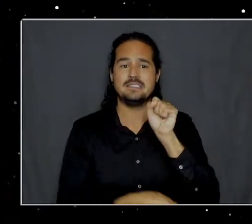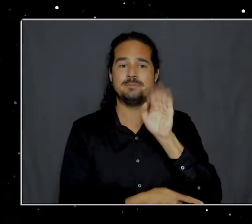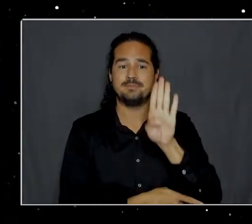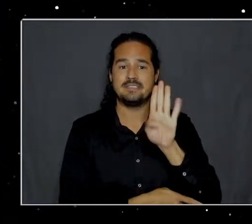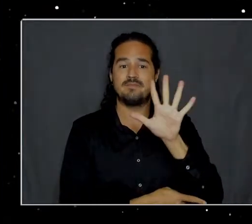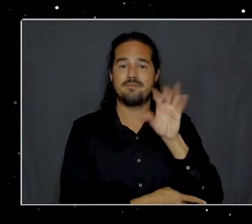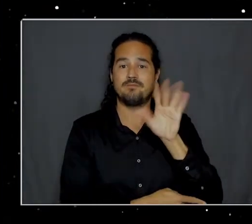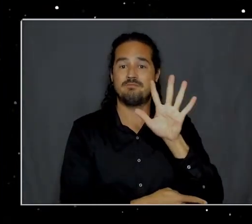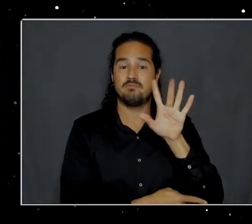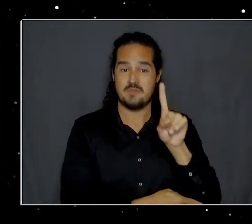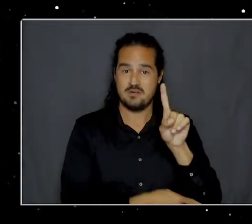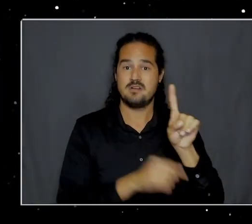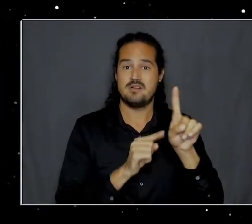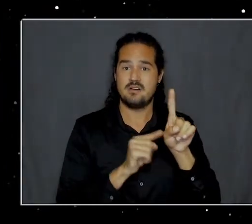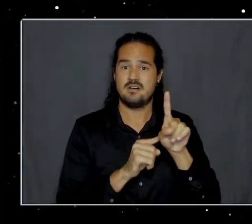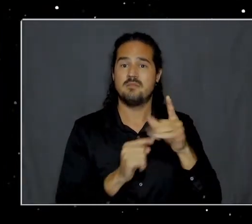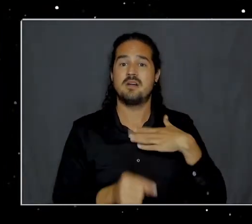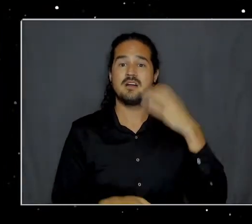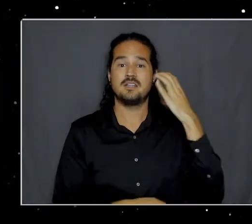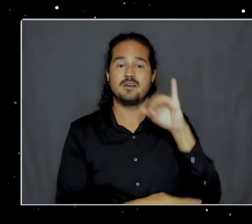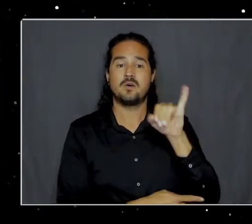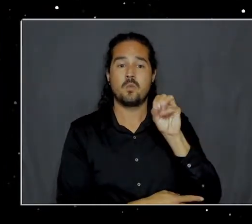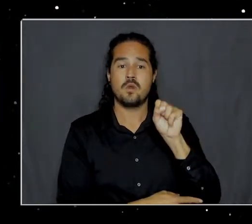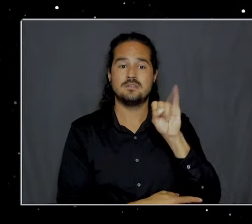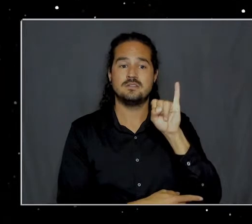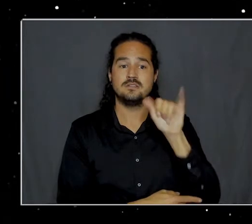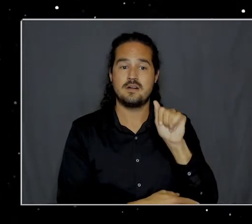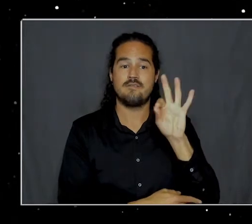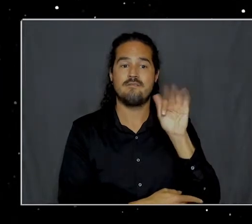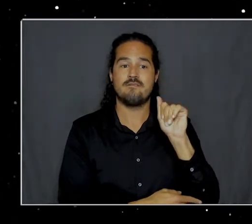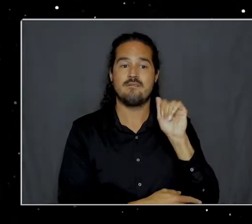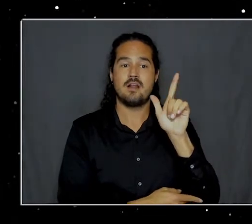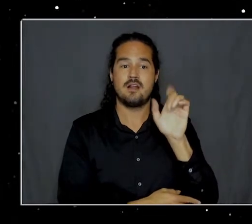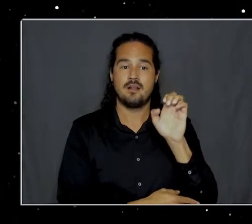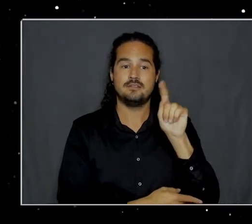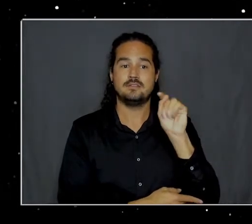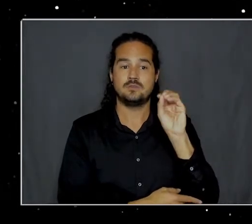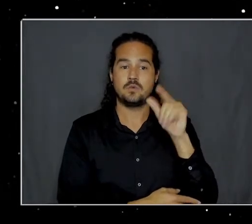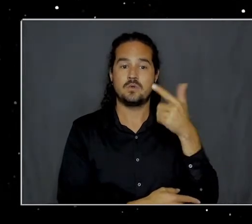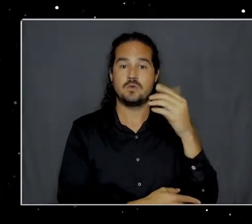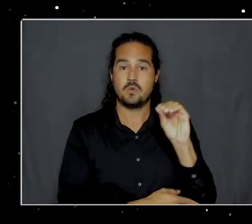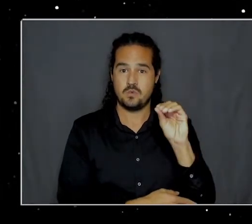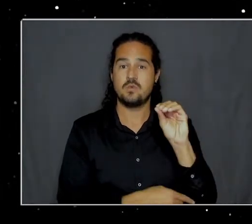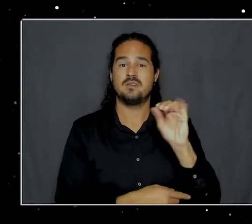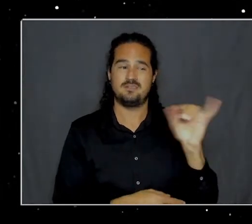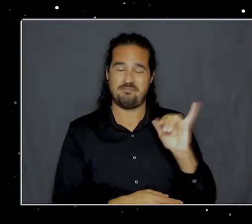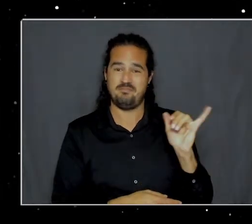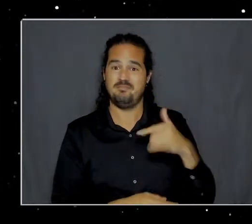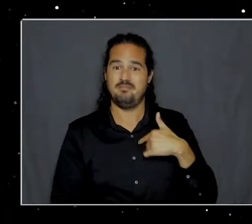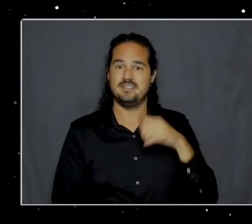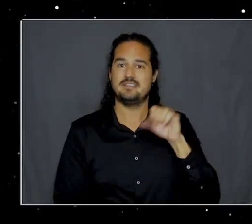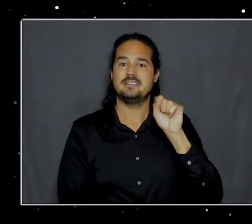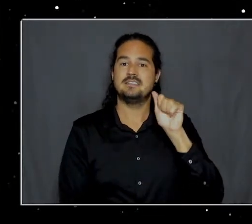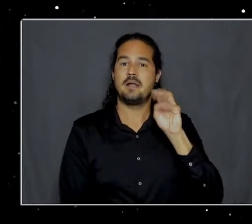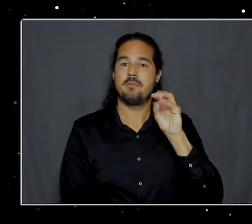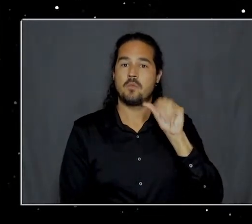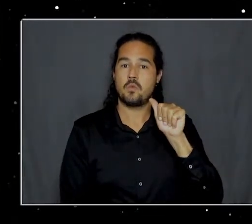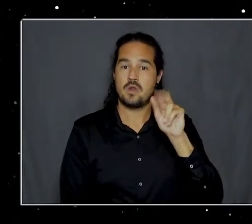MY NAME IS NICKEIA HUNTER. I AM THE SISTER OF CARLOS HUNTER, A 43-YEAR-OLD MAN KILLED BY THE VANCOUVER POLICE DEPARTMENT ON MARCH 7TH, 2019.